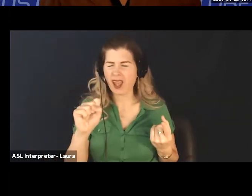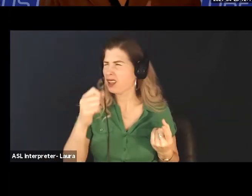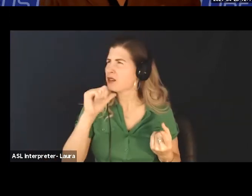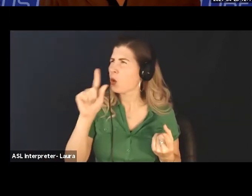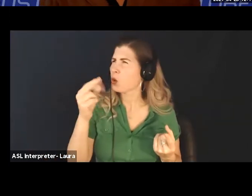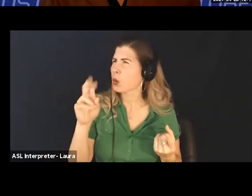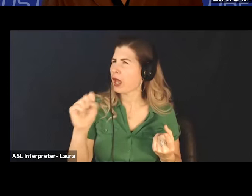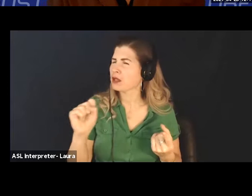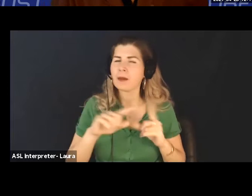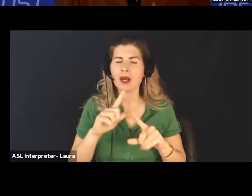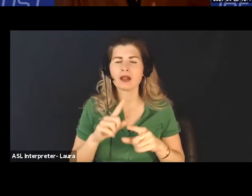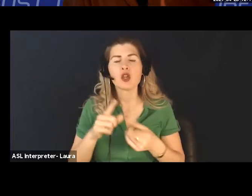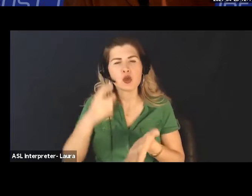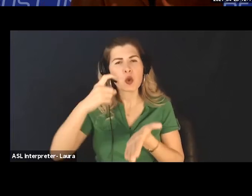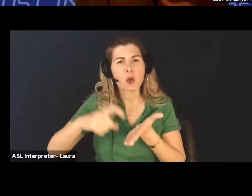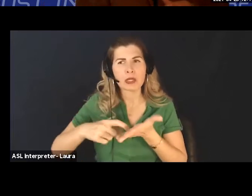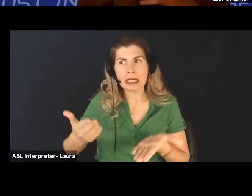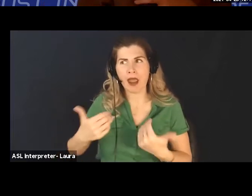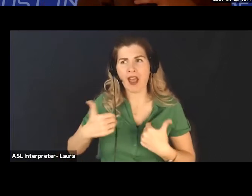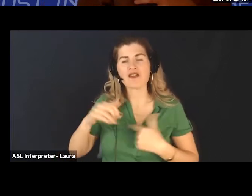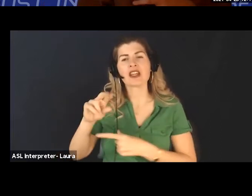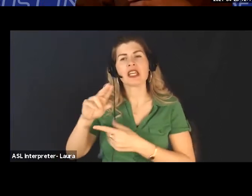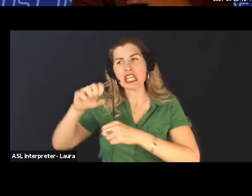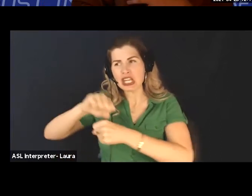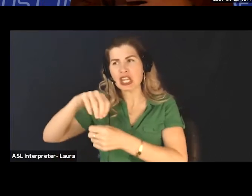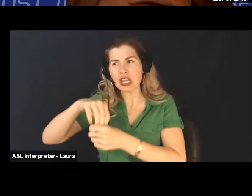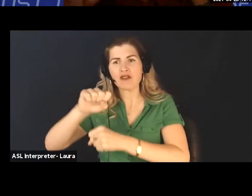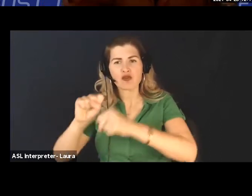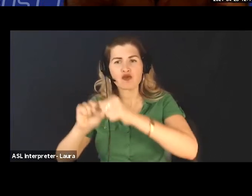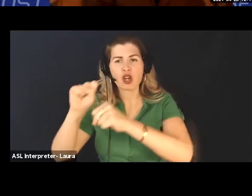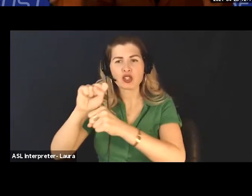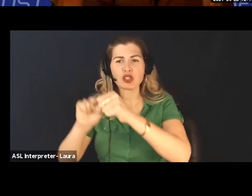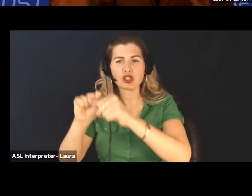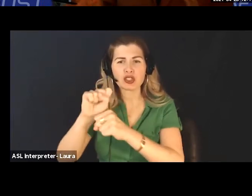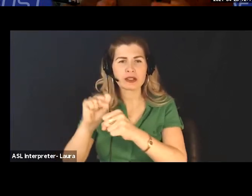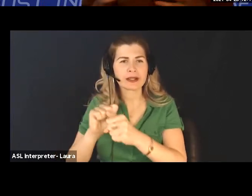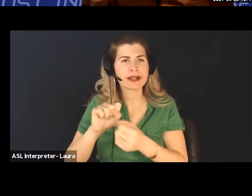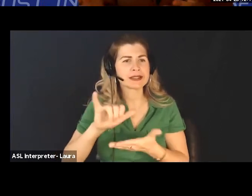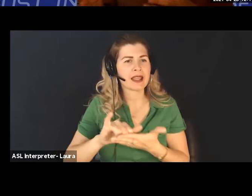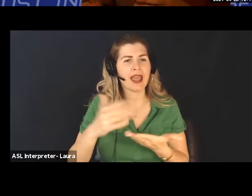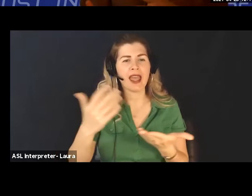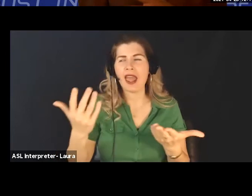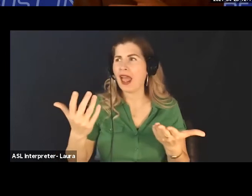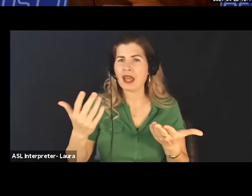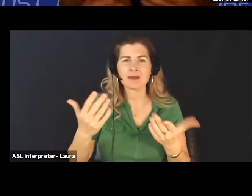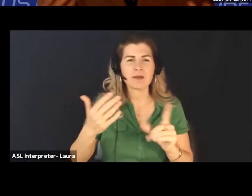we also see infrastructures that are often maybe run for a public agency, but they're actually owned